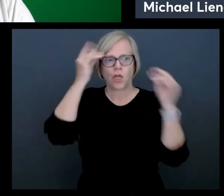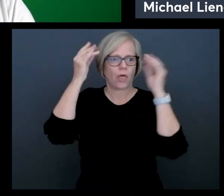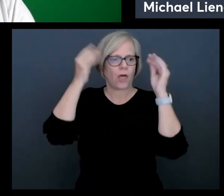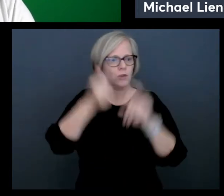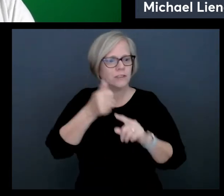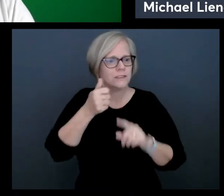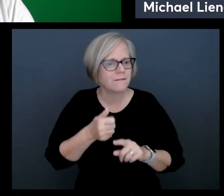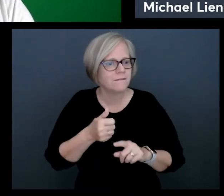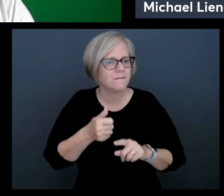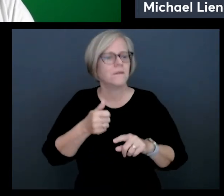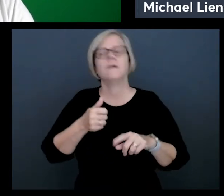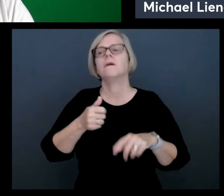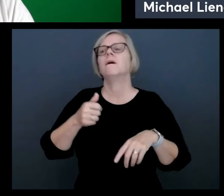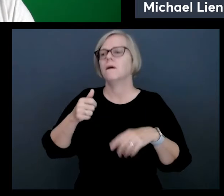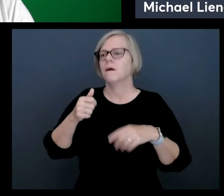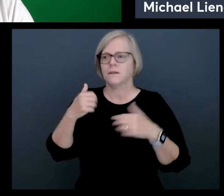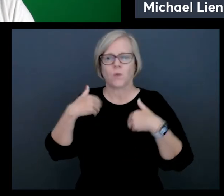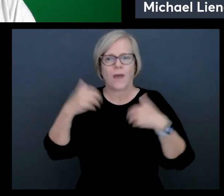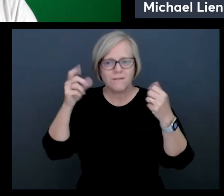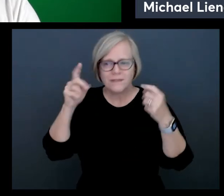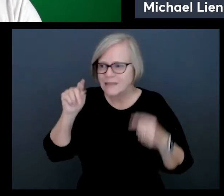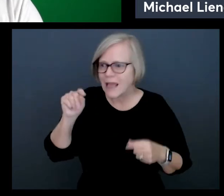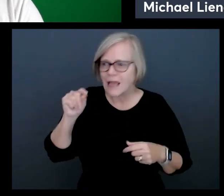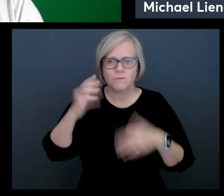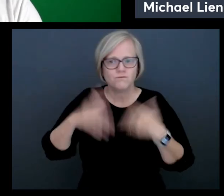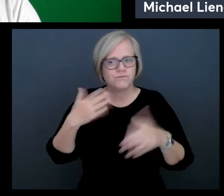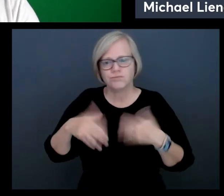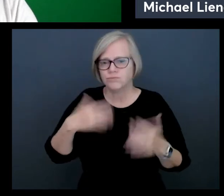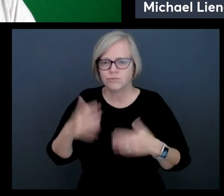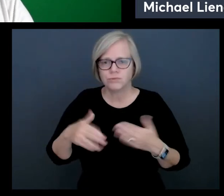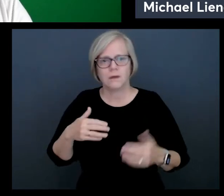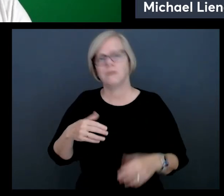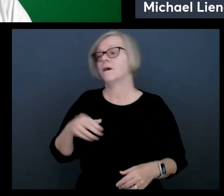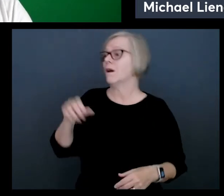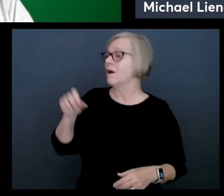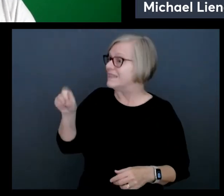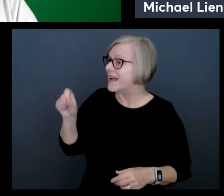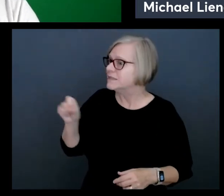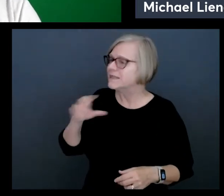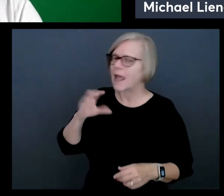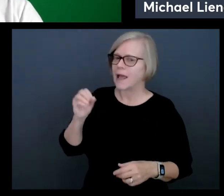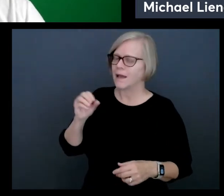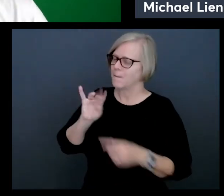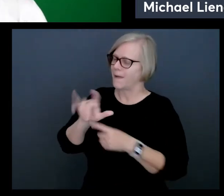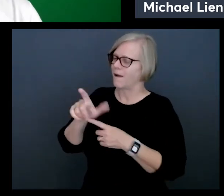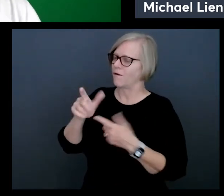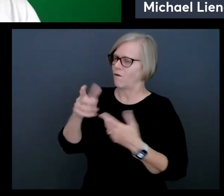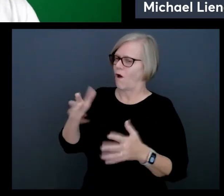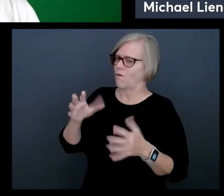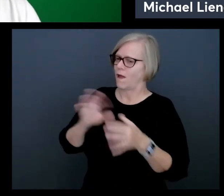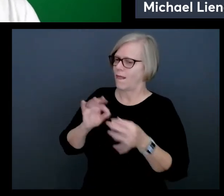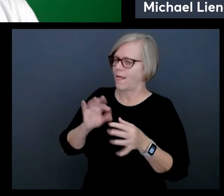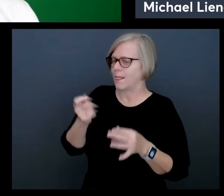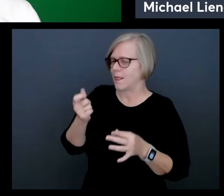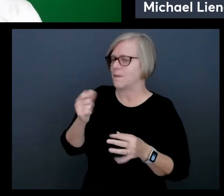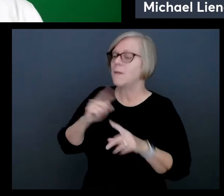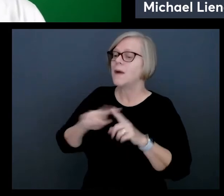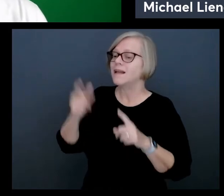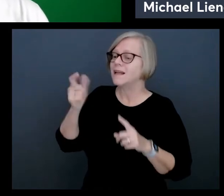You don't have to think about it, and that way, you can have real-time data flowing through your application. Yeah, and Michael kind of touched on this,